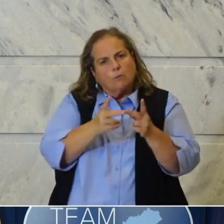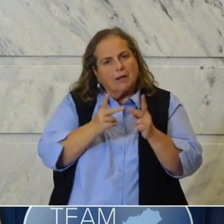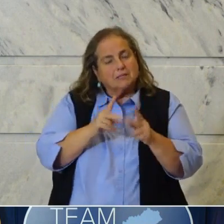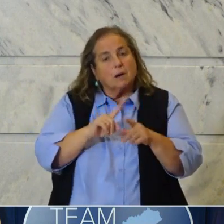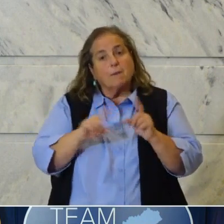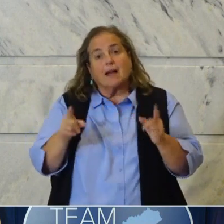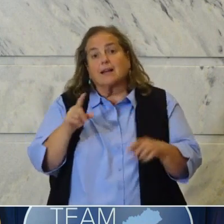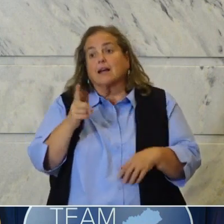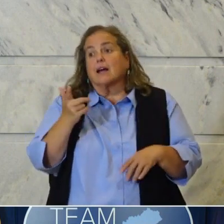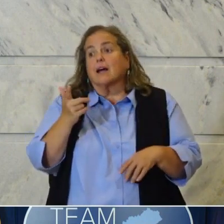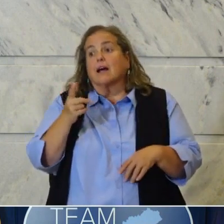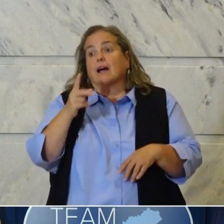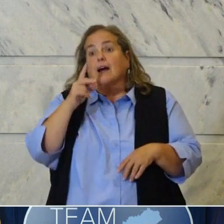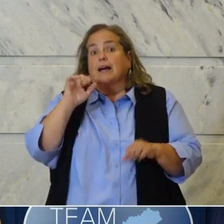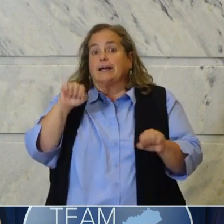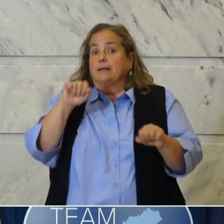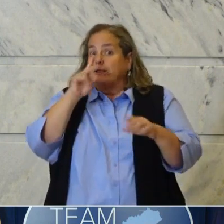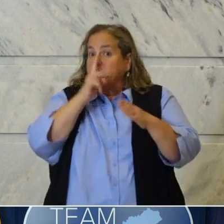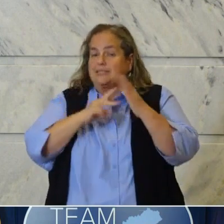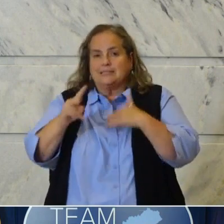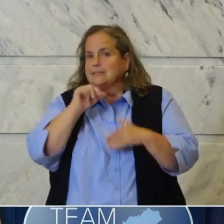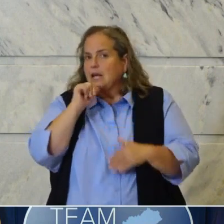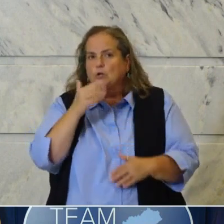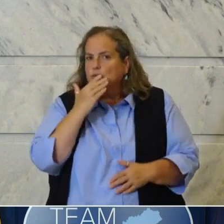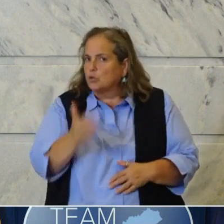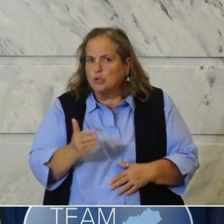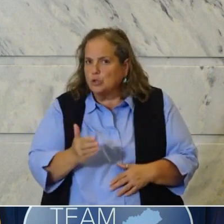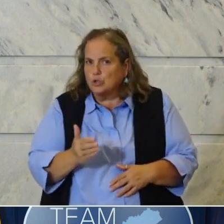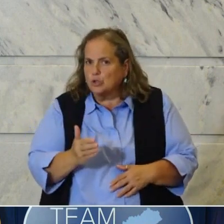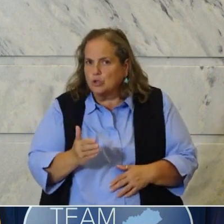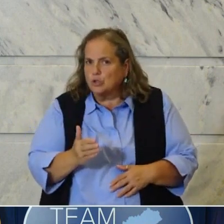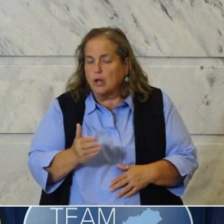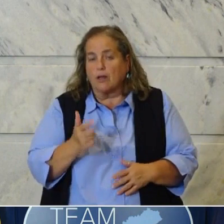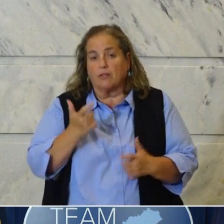good. So the S, the Big 10 and Pac 12